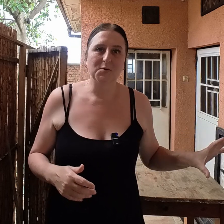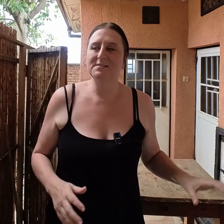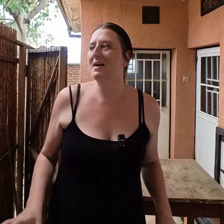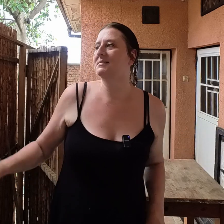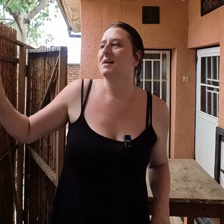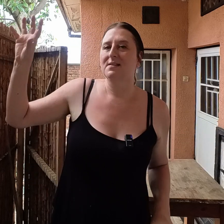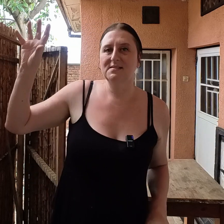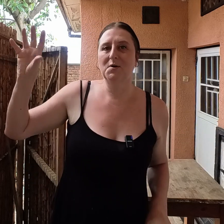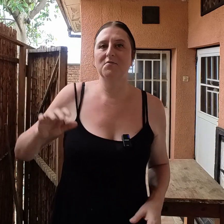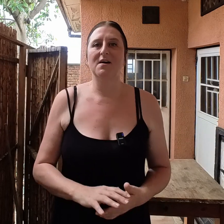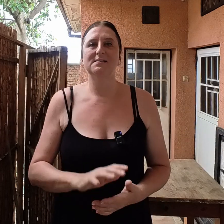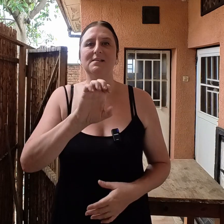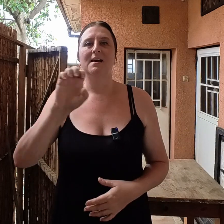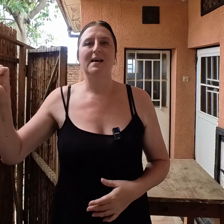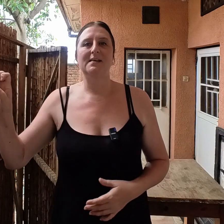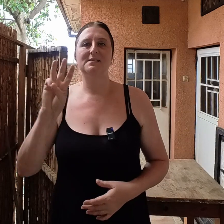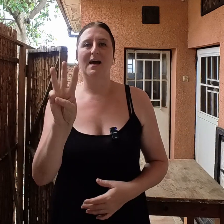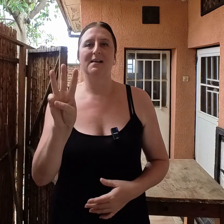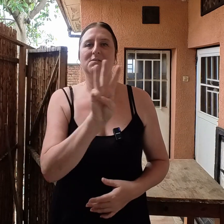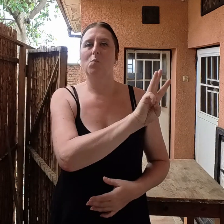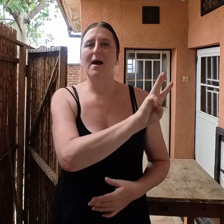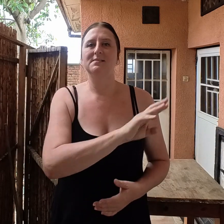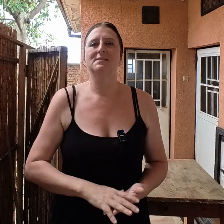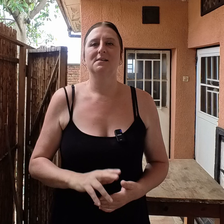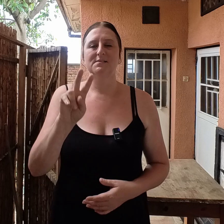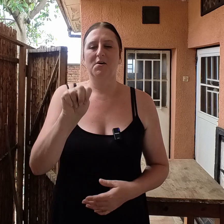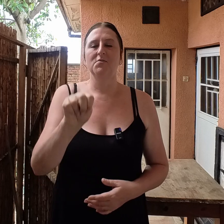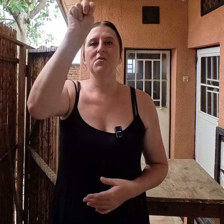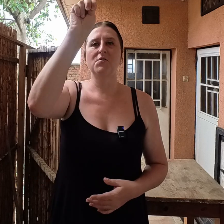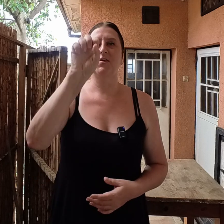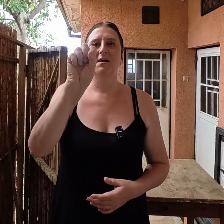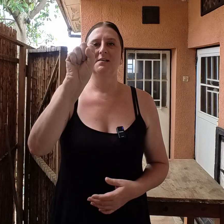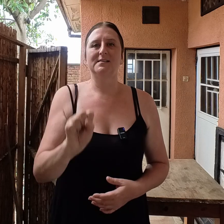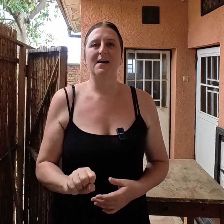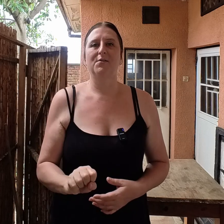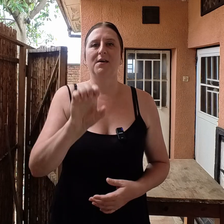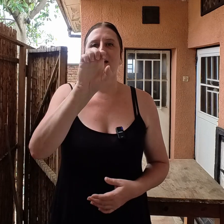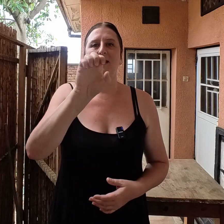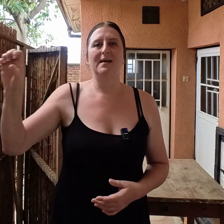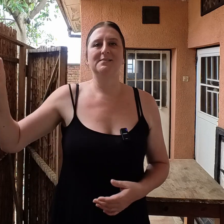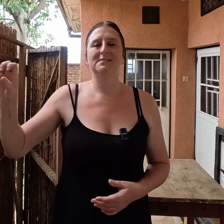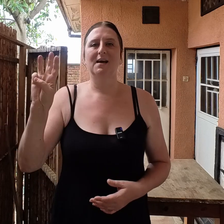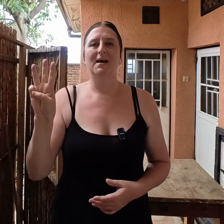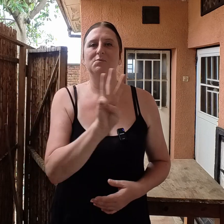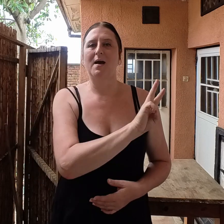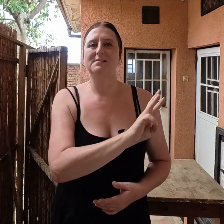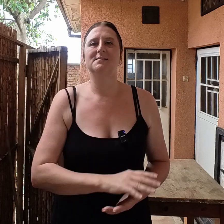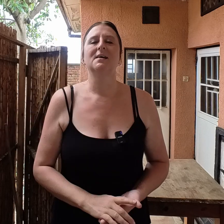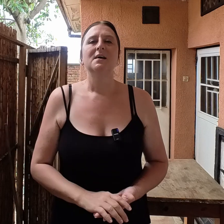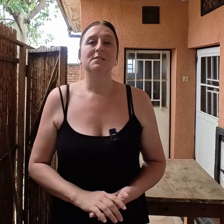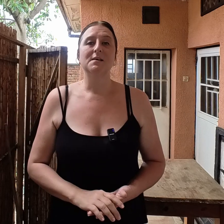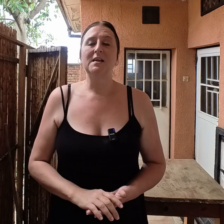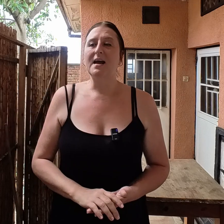where it sets. This is where it rises, east, and west. So, north, south, east and west. So, if somebody